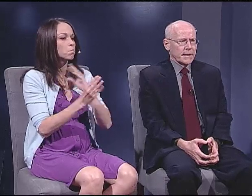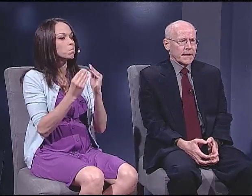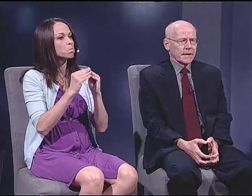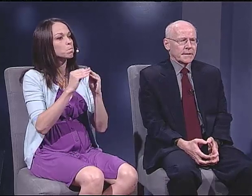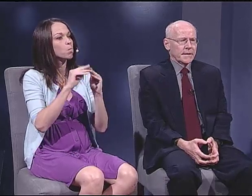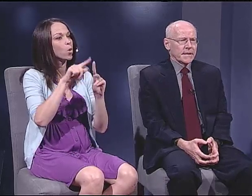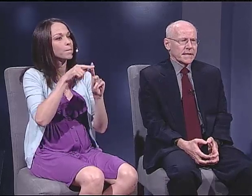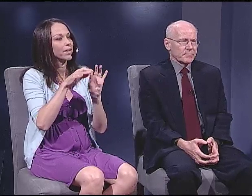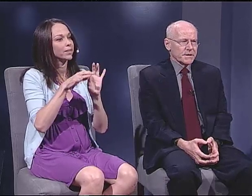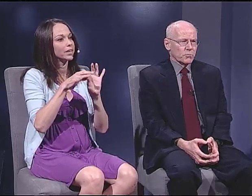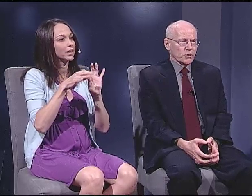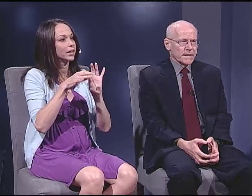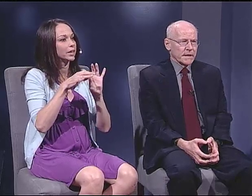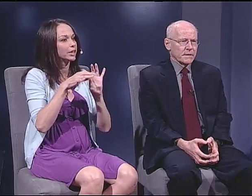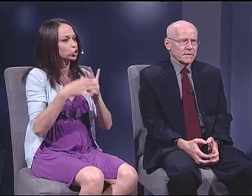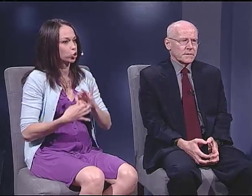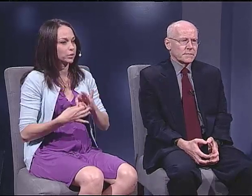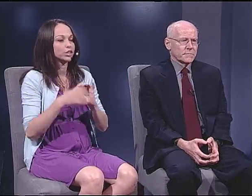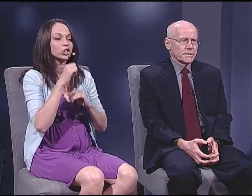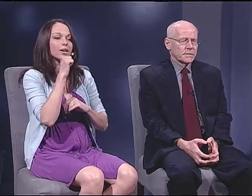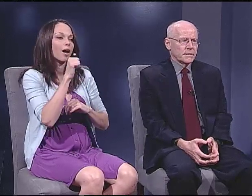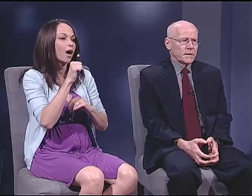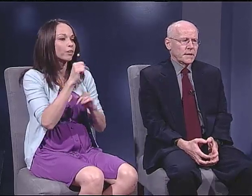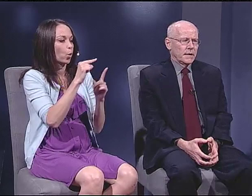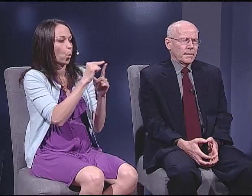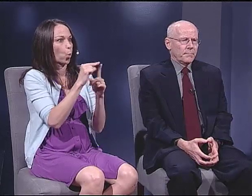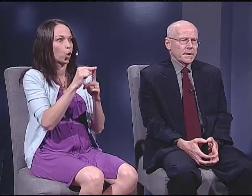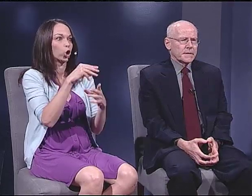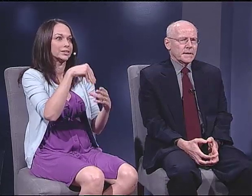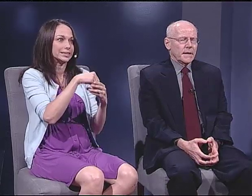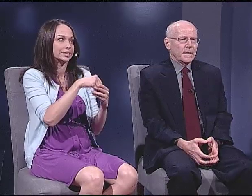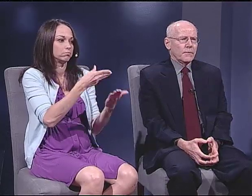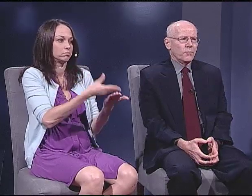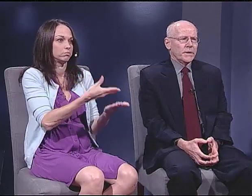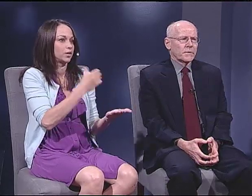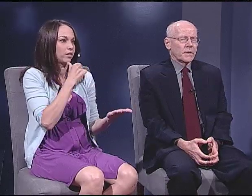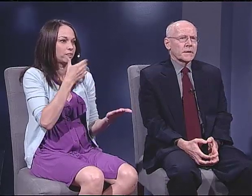than explicit words in the Constitution, but we're not